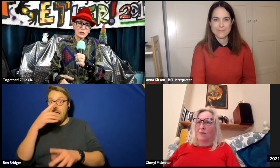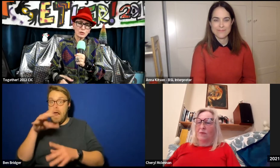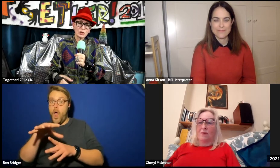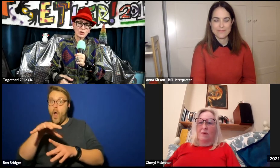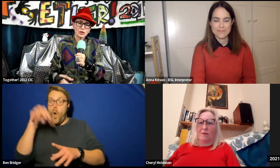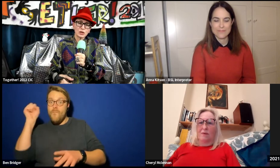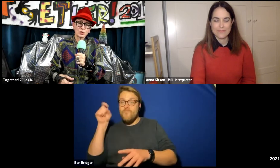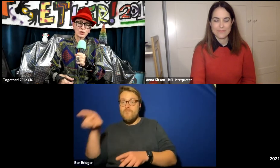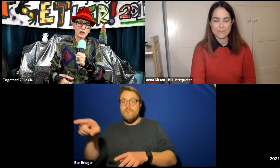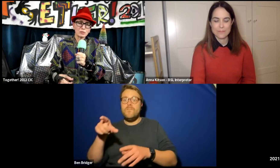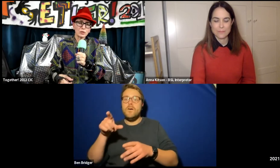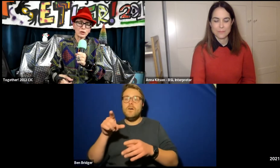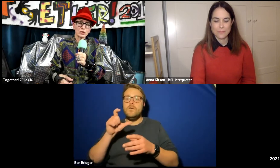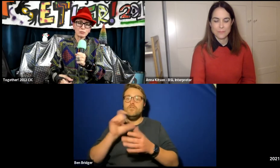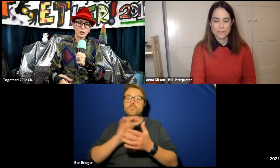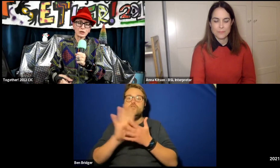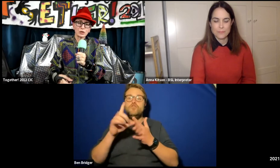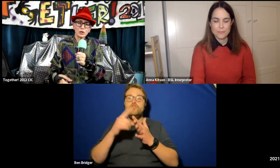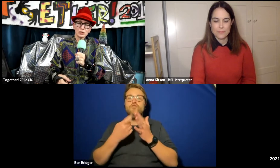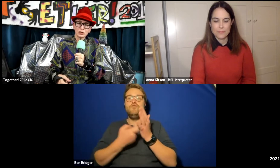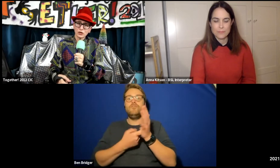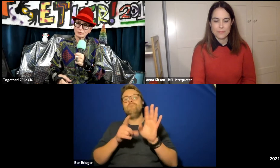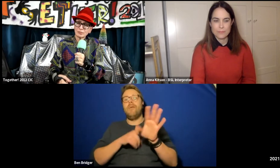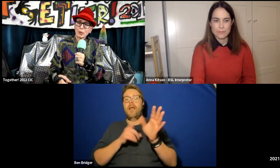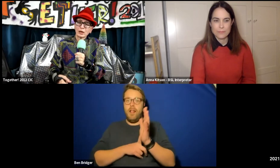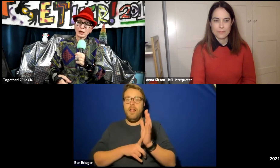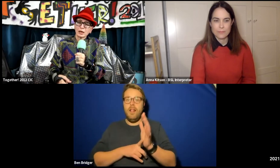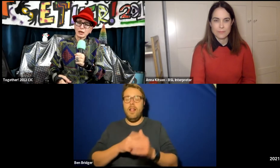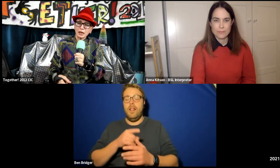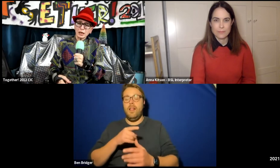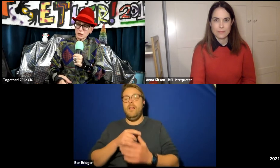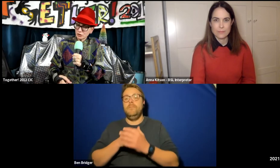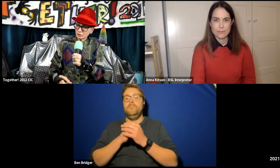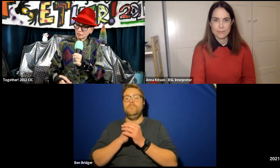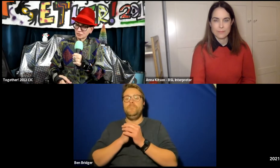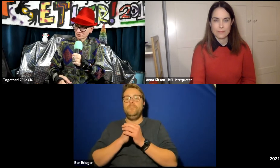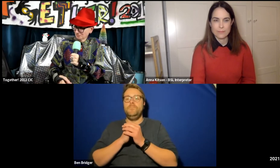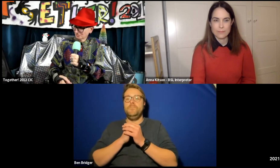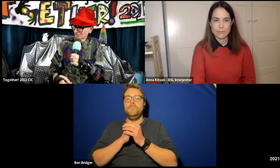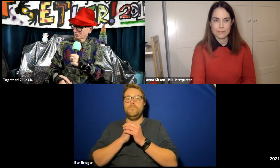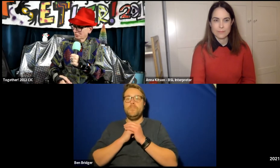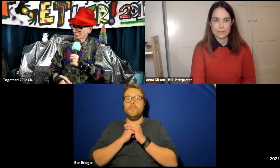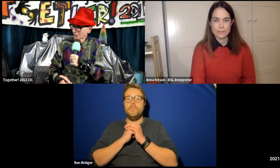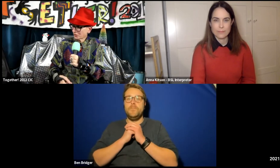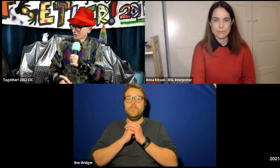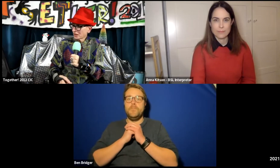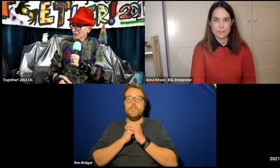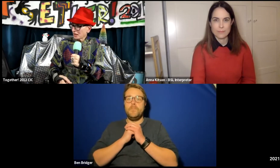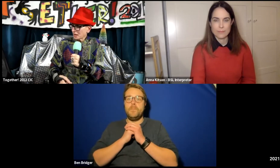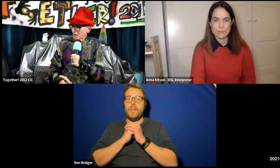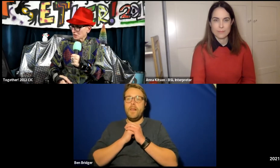switch Cheryl's camera back off.